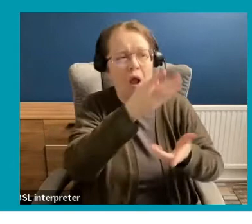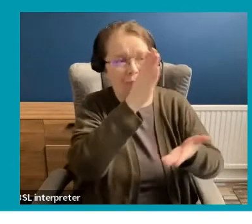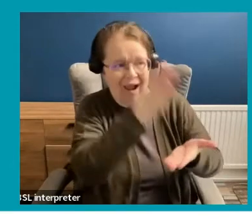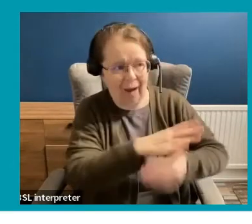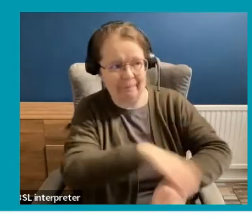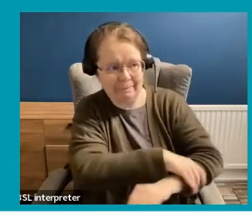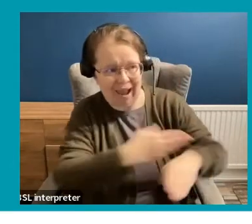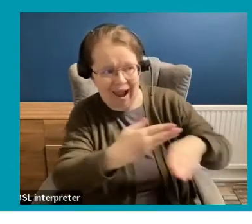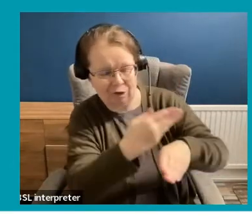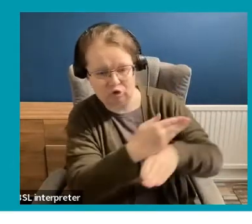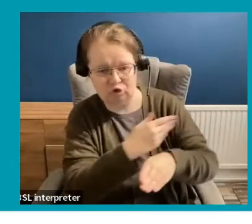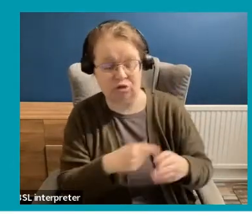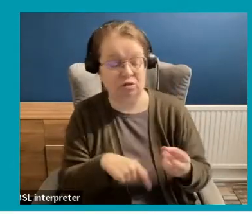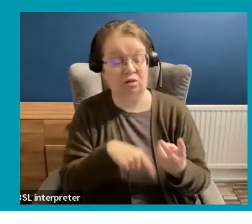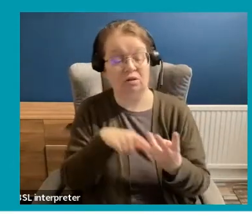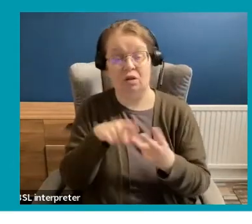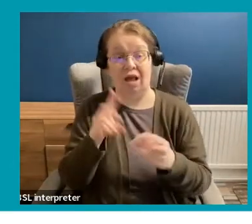cyber. The second area